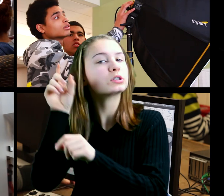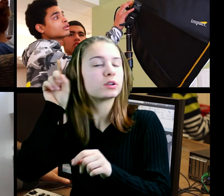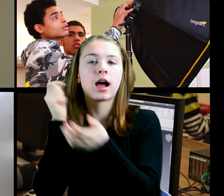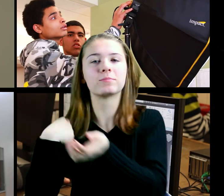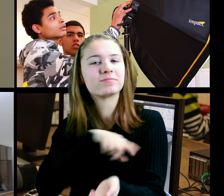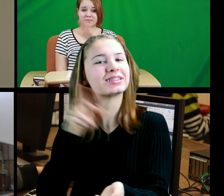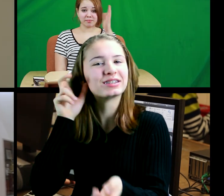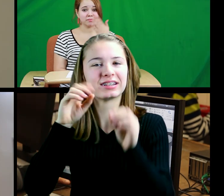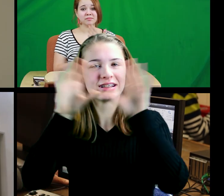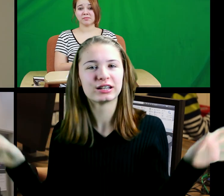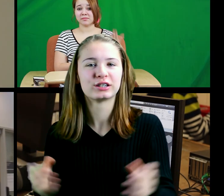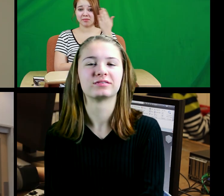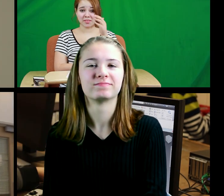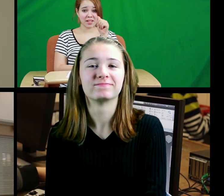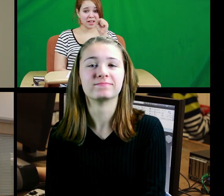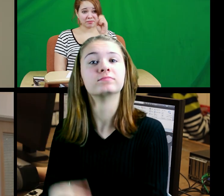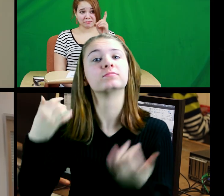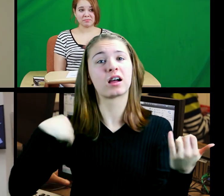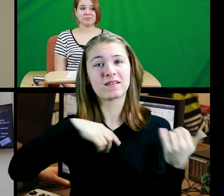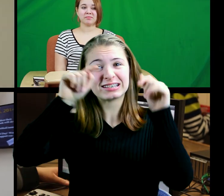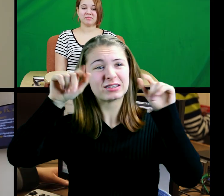us safe. Digital fm systems to help us hear more clearly,